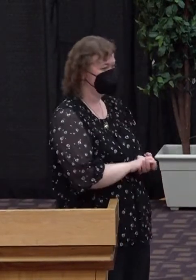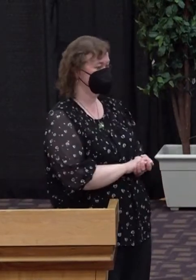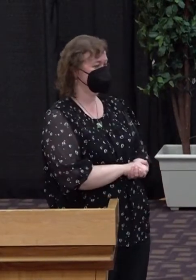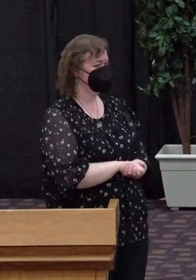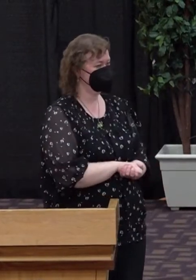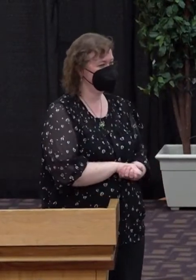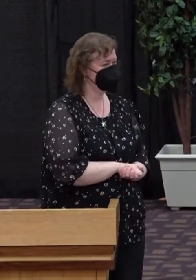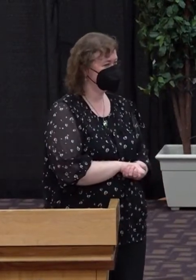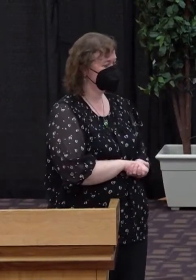if you could please come up.